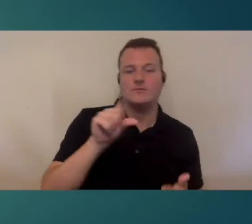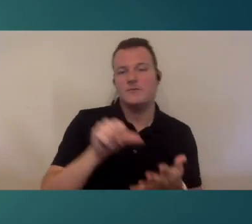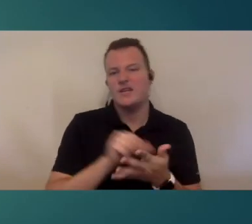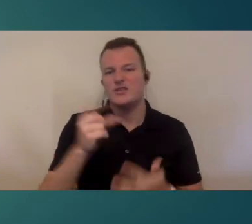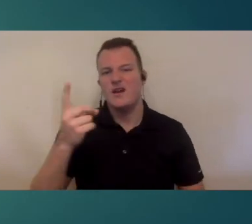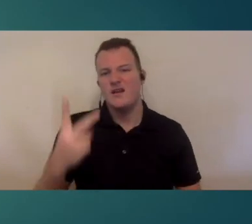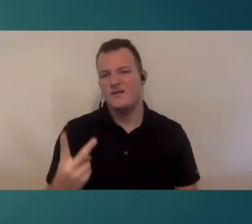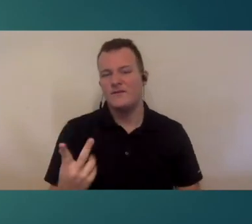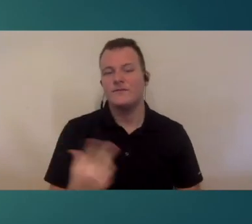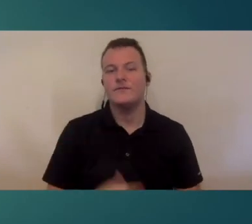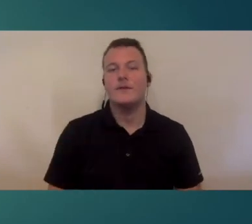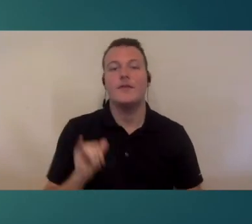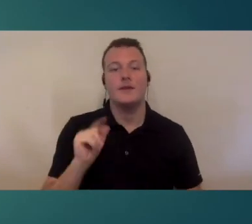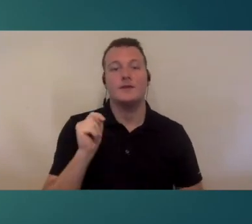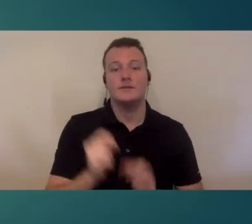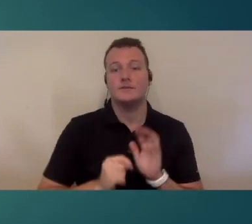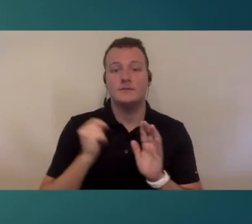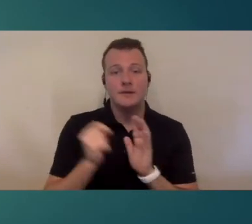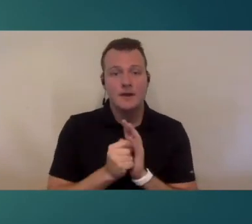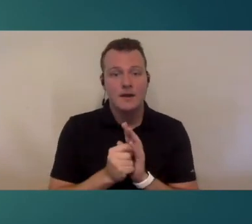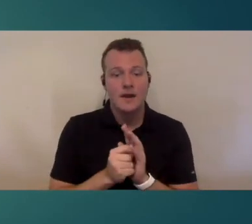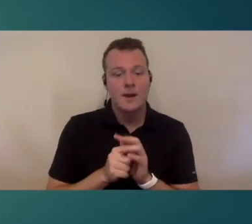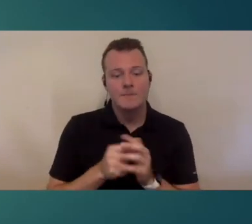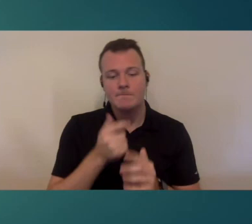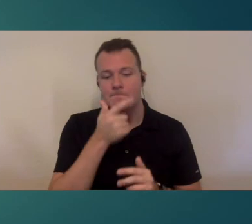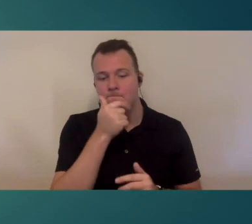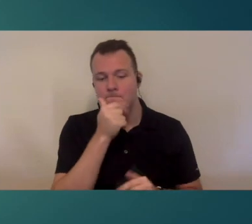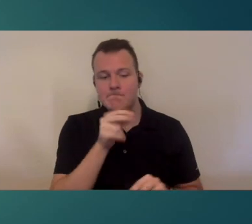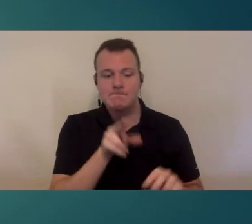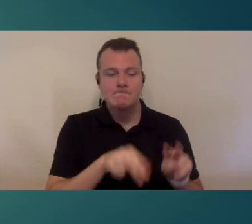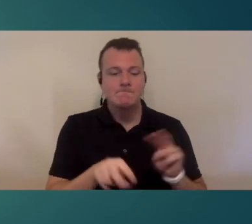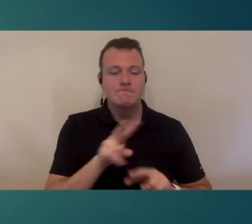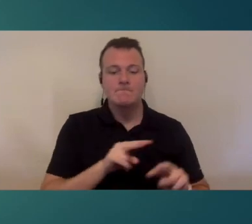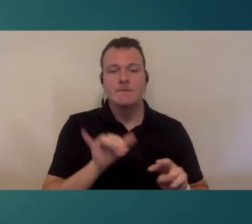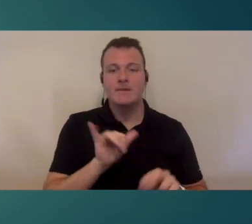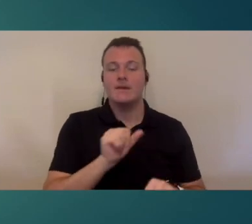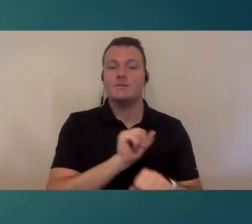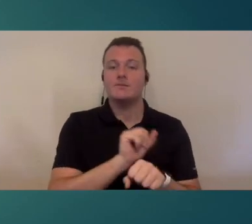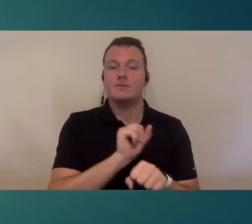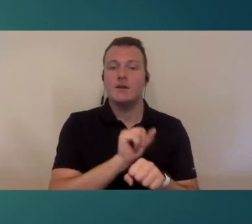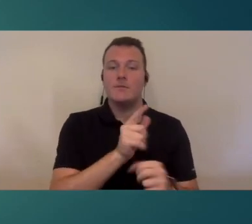then after that point, you can kind of decide based on the position, your font